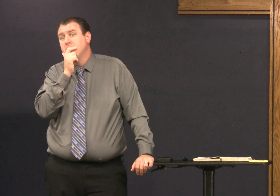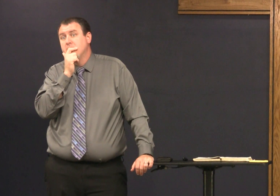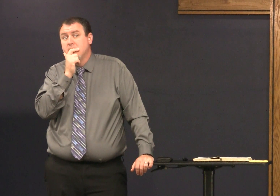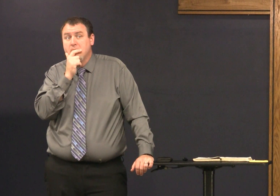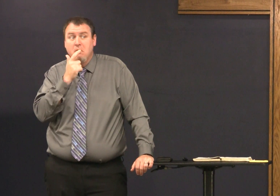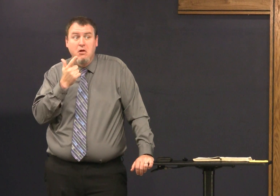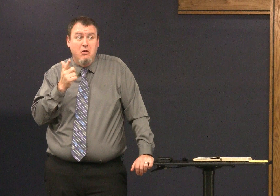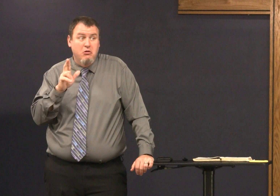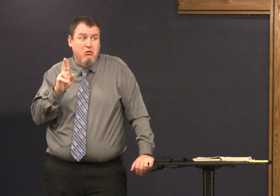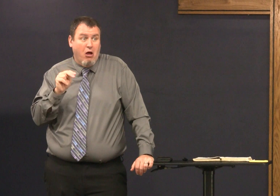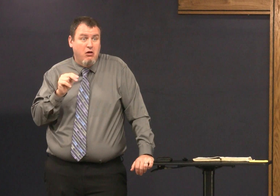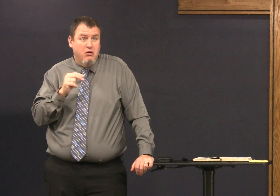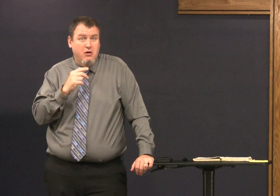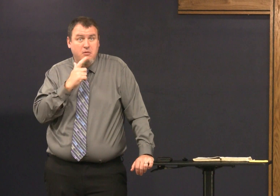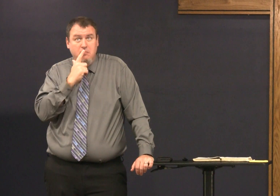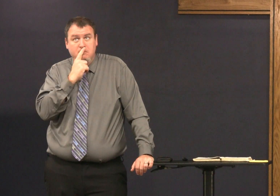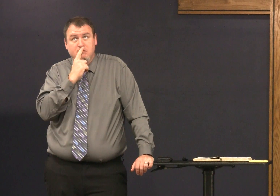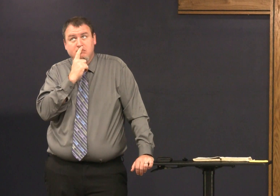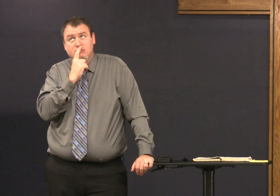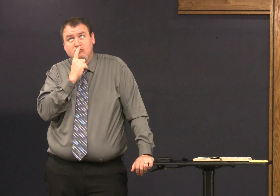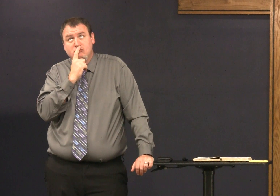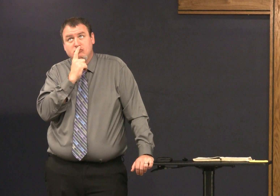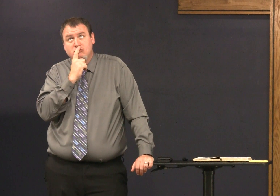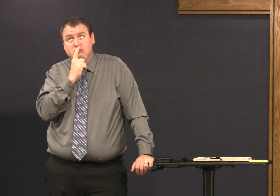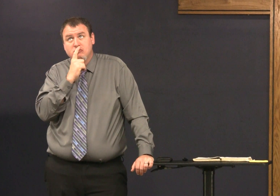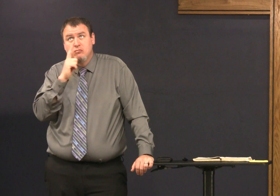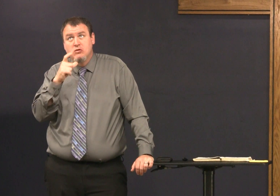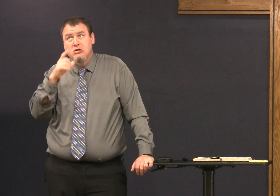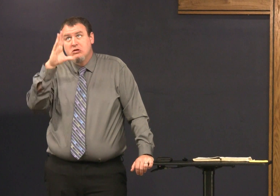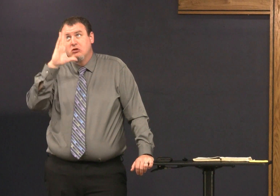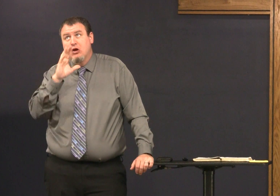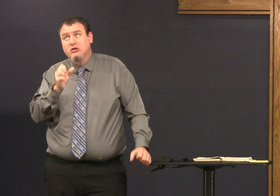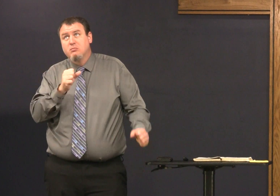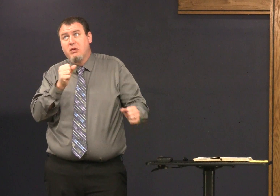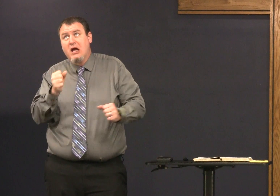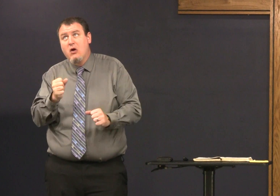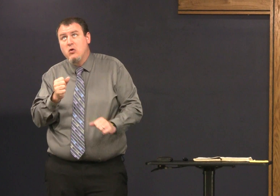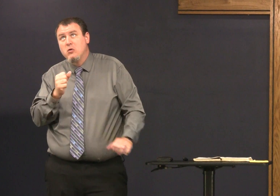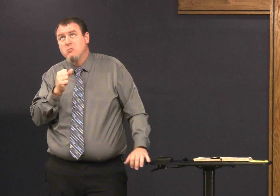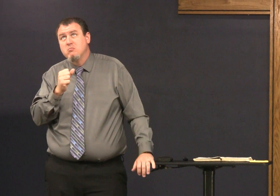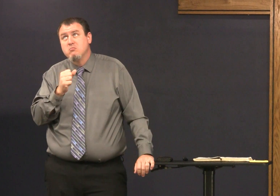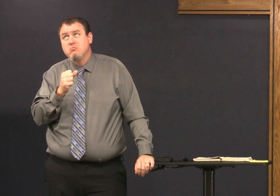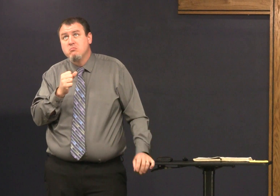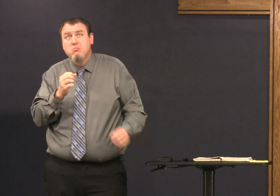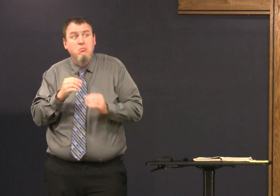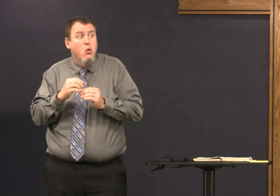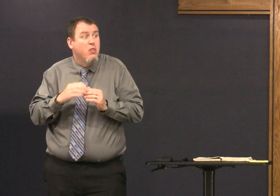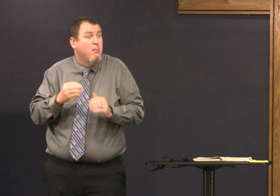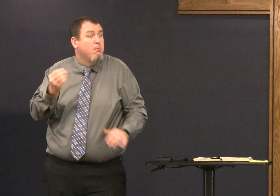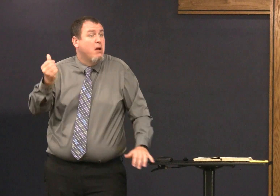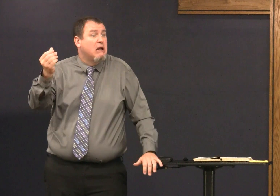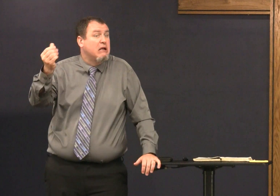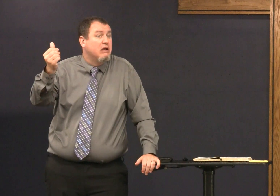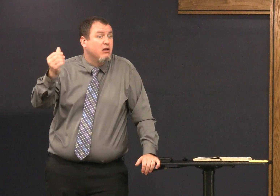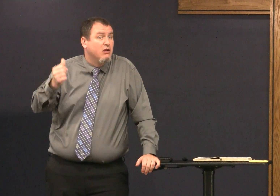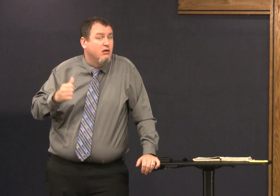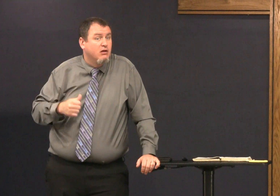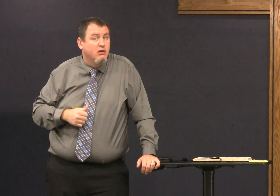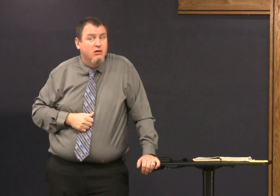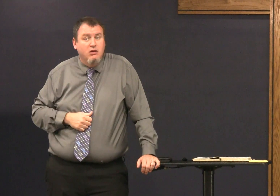he needs God's power more than a gun do you need God's power more than money